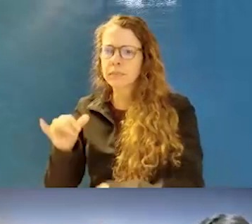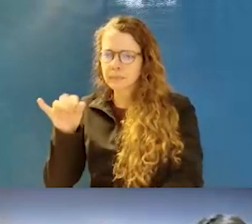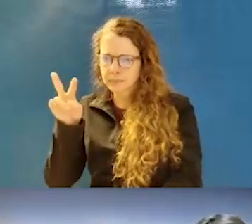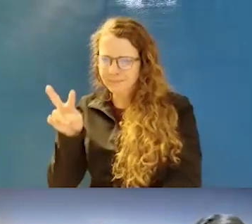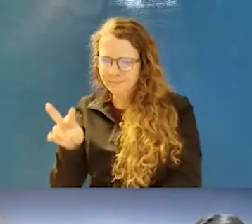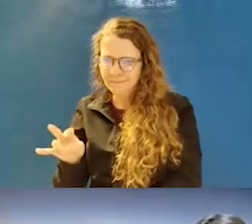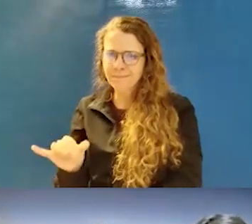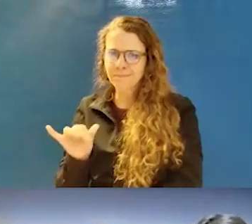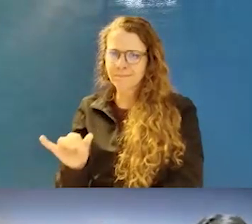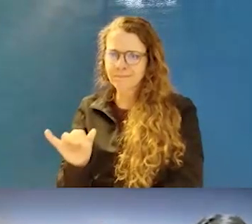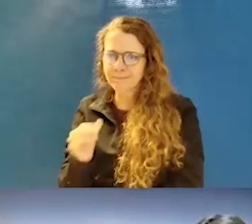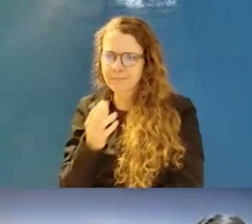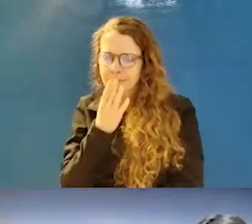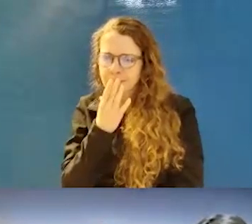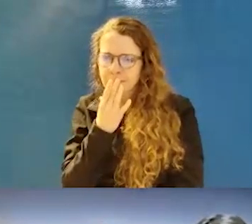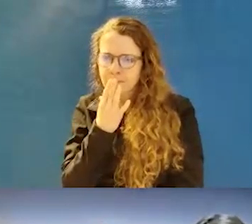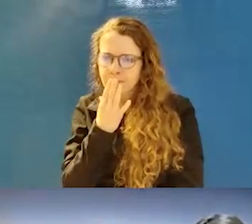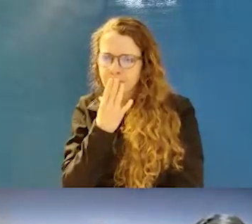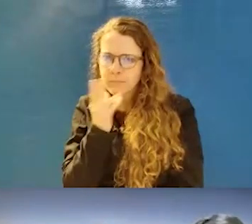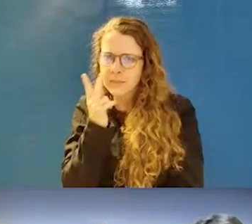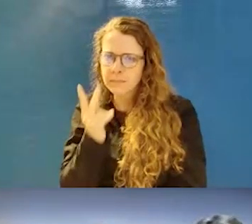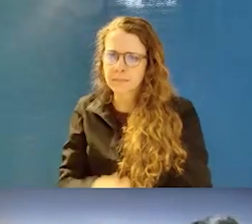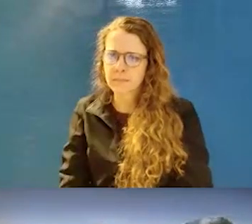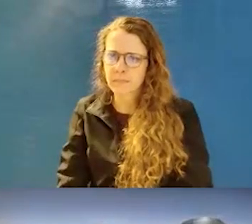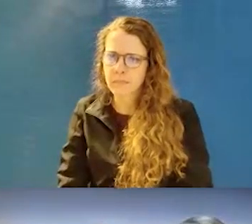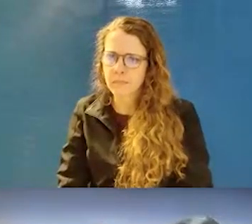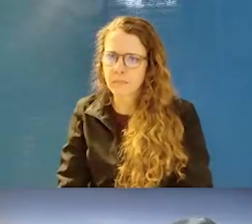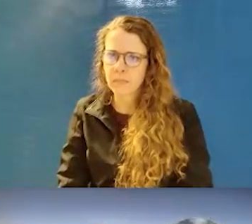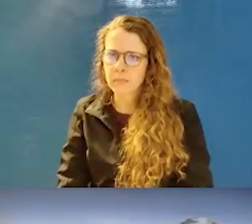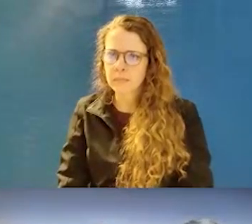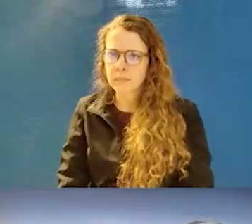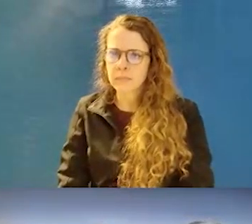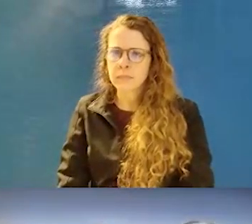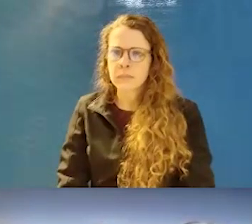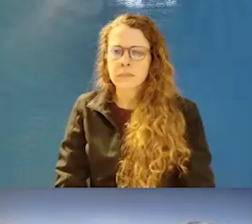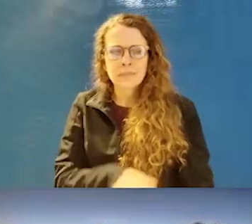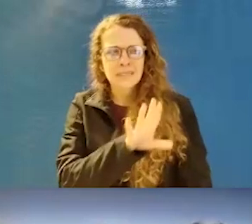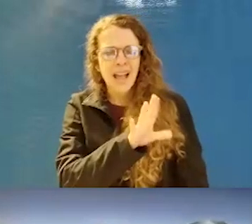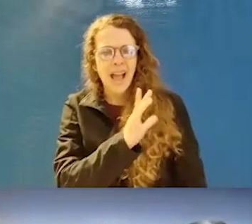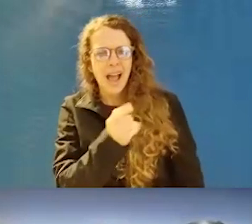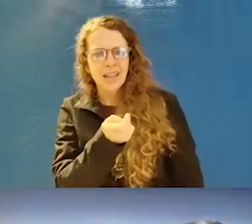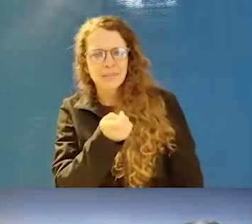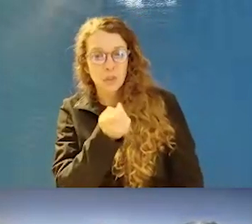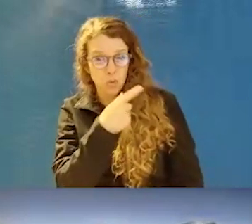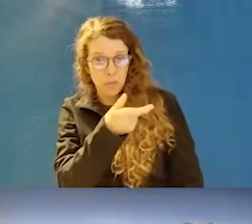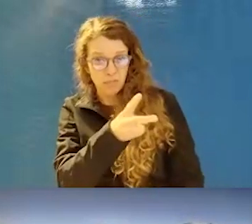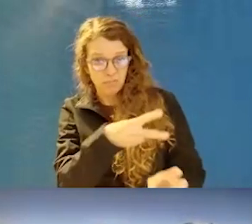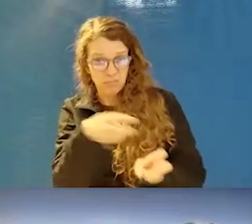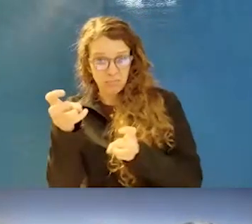Let's see. Sally, I pulled them out. If you'd like.